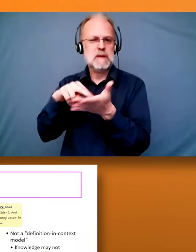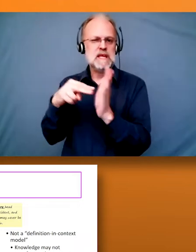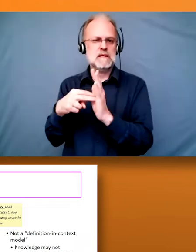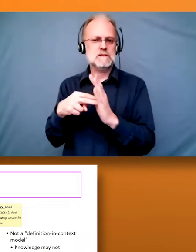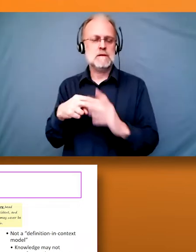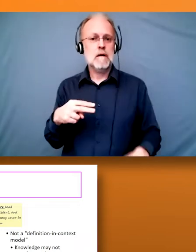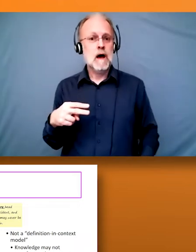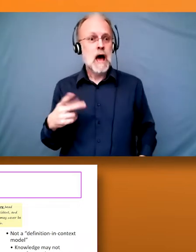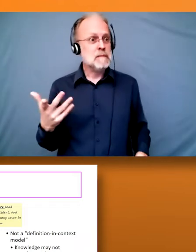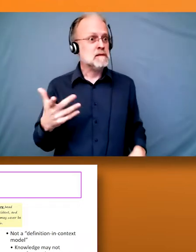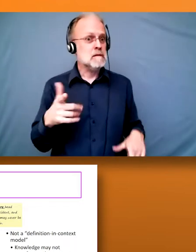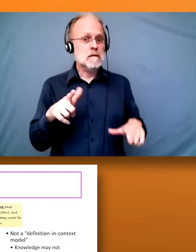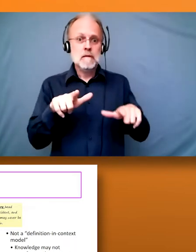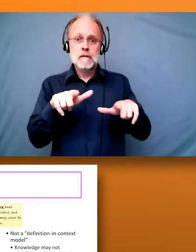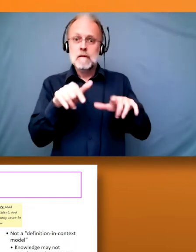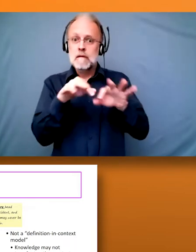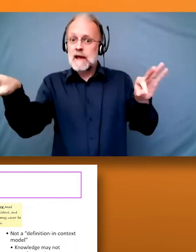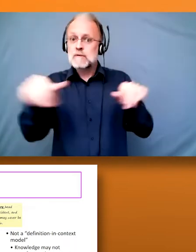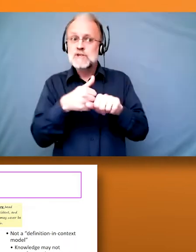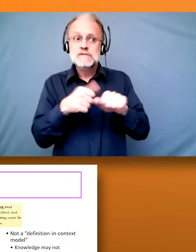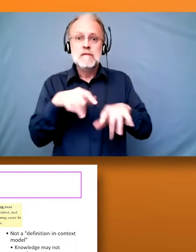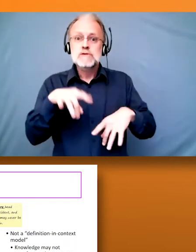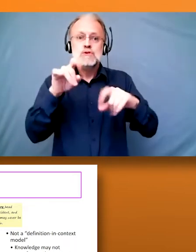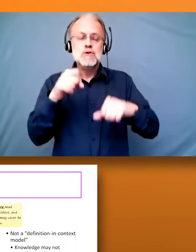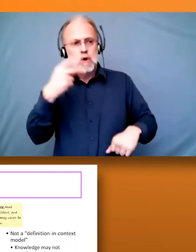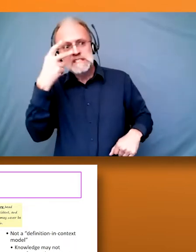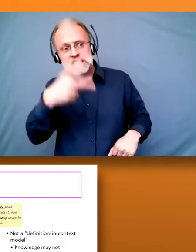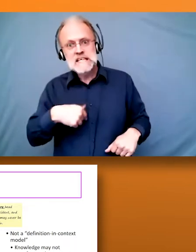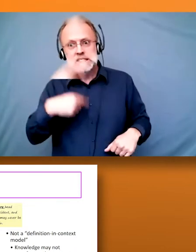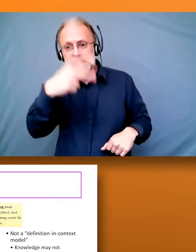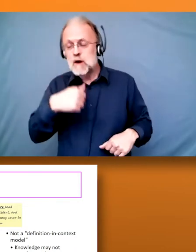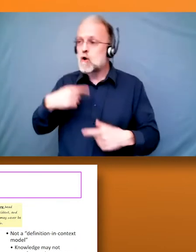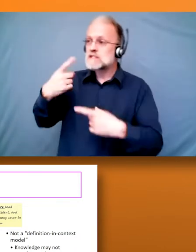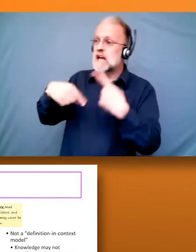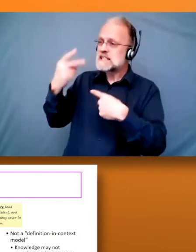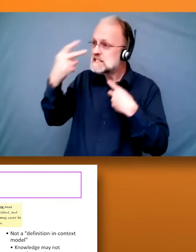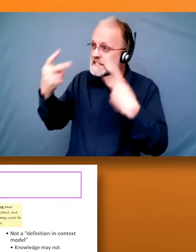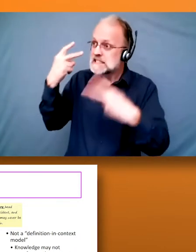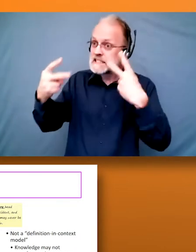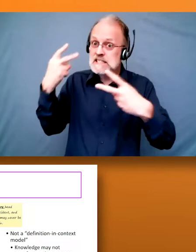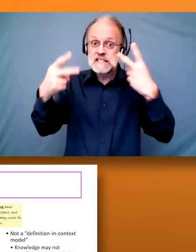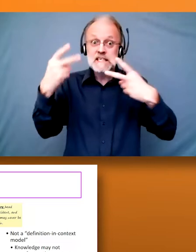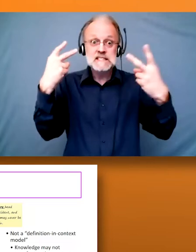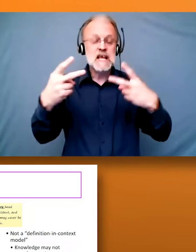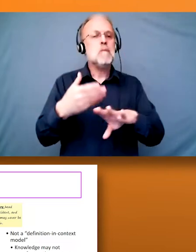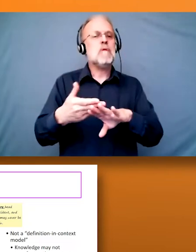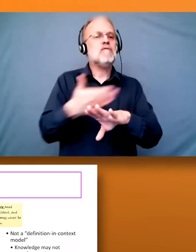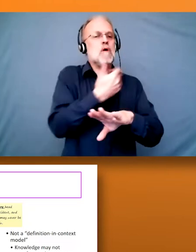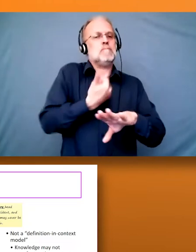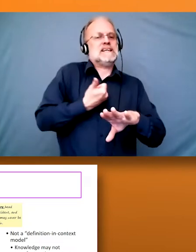is that you usually hear and see a word or see a word signed many times before you're going to use it.